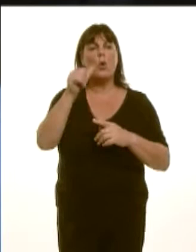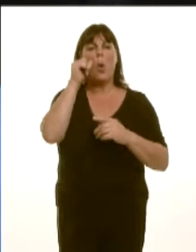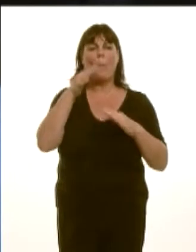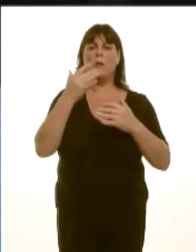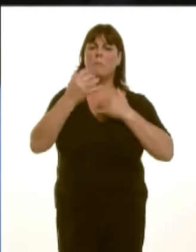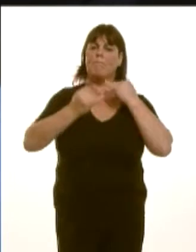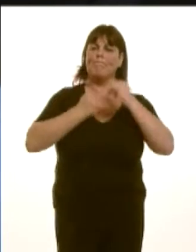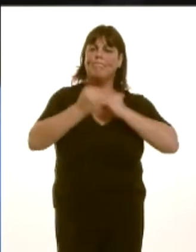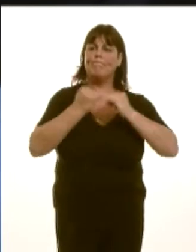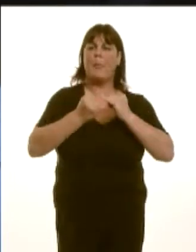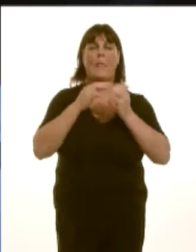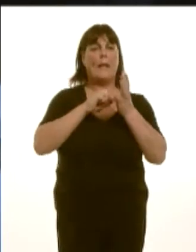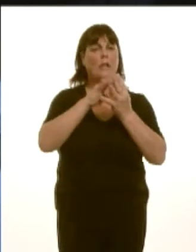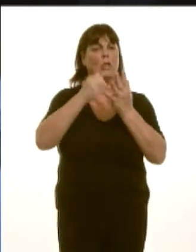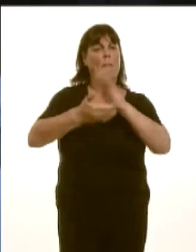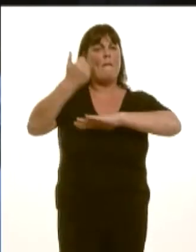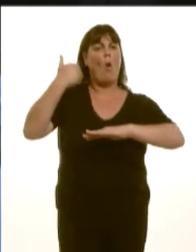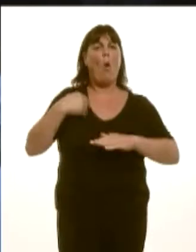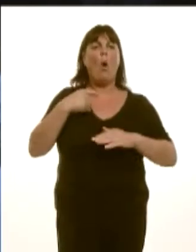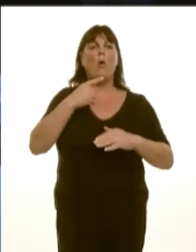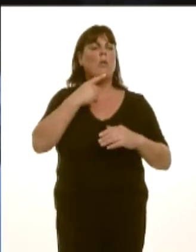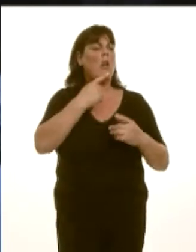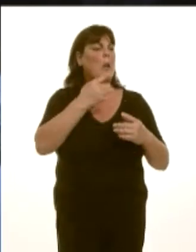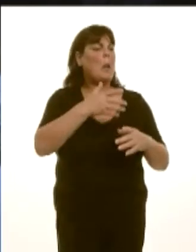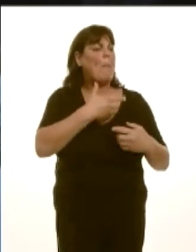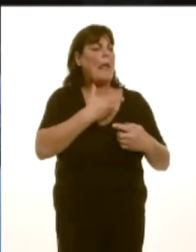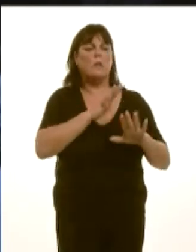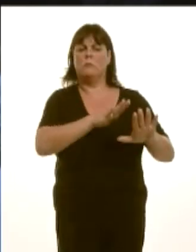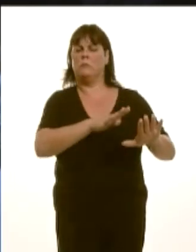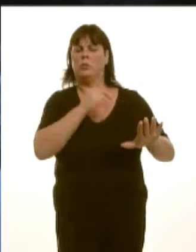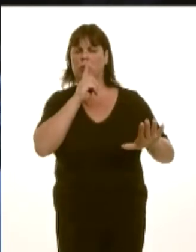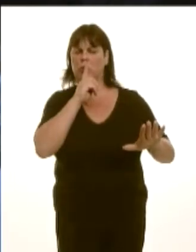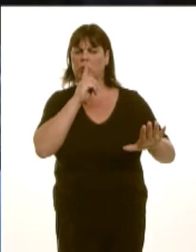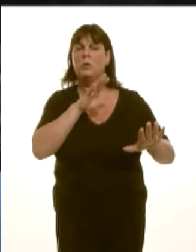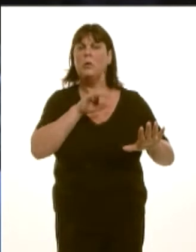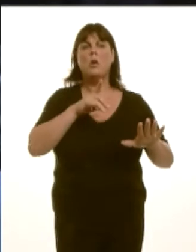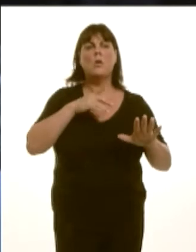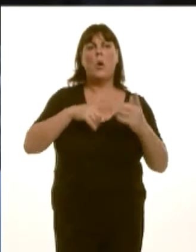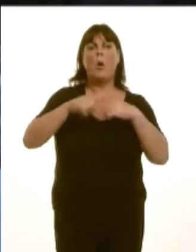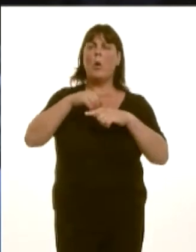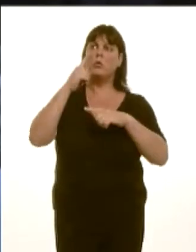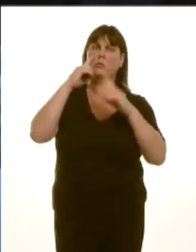you look at this professional standards taskforce within Abertawe Bro Morgannwg University Local Health Board, and look to see whether it is encouraging whistleblowing and generating